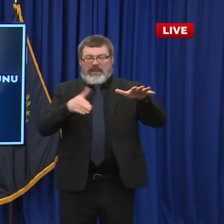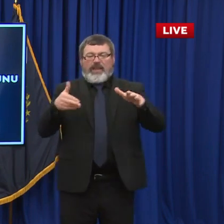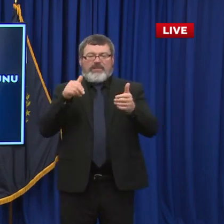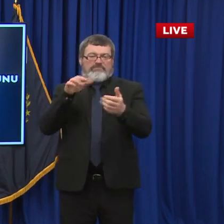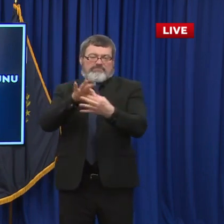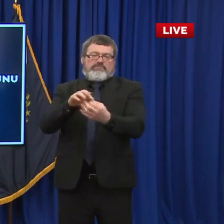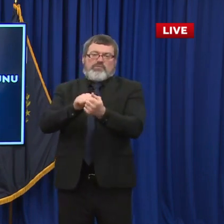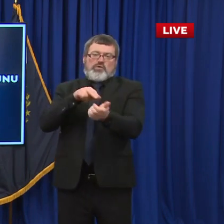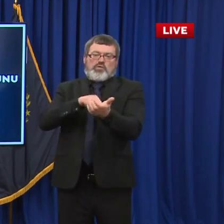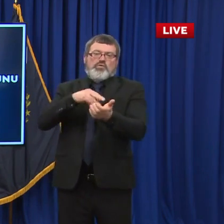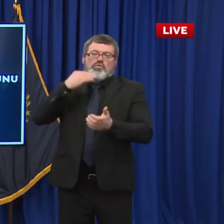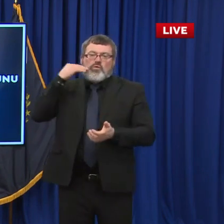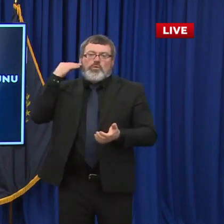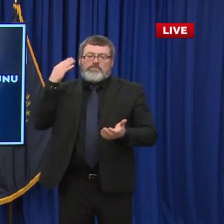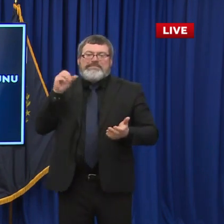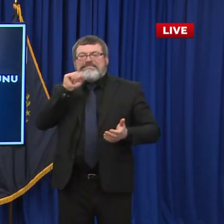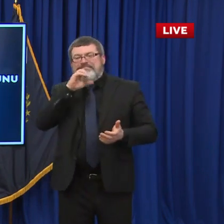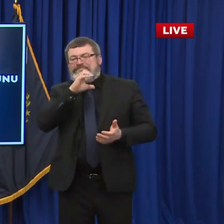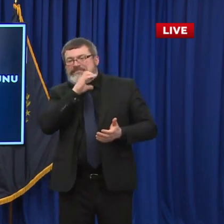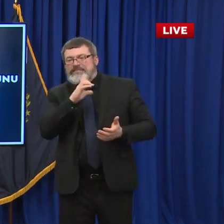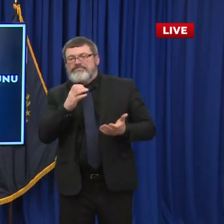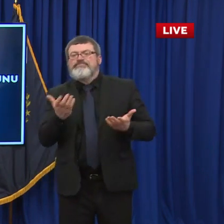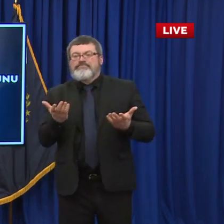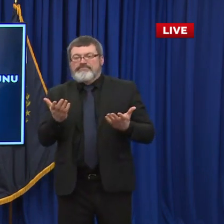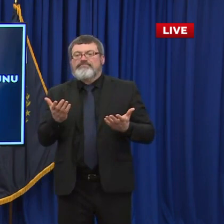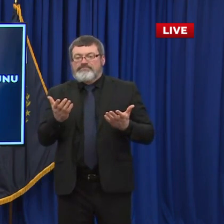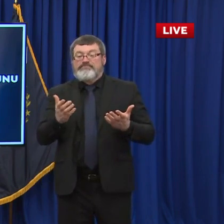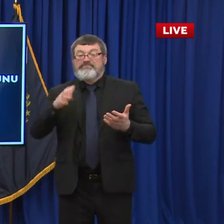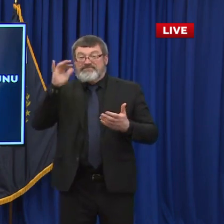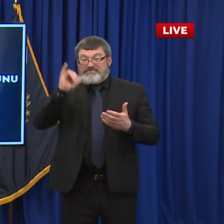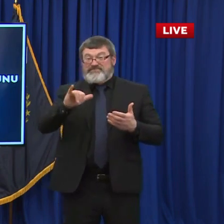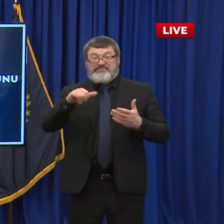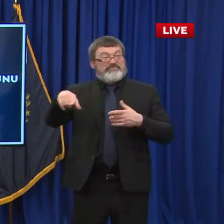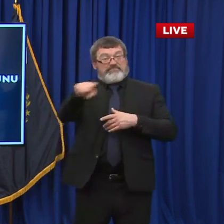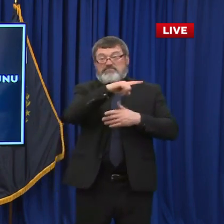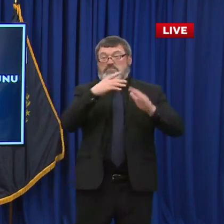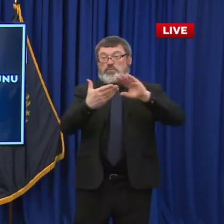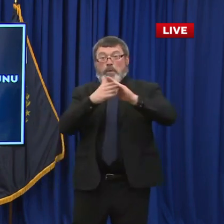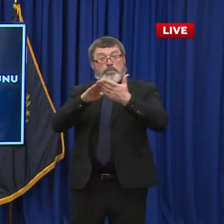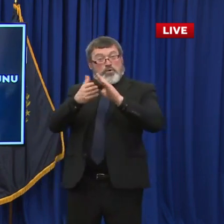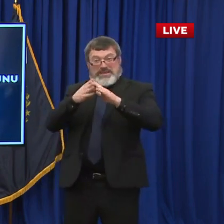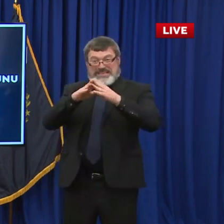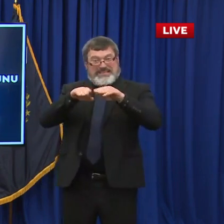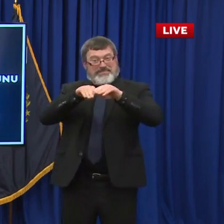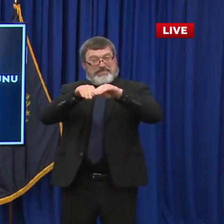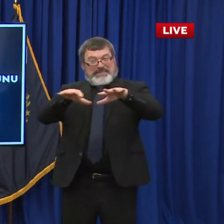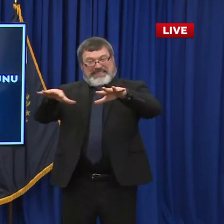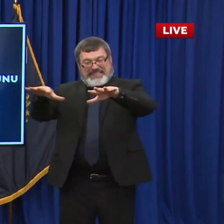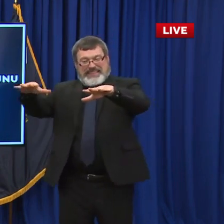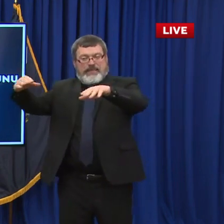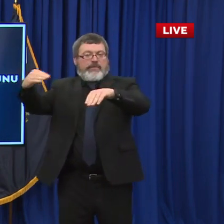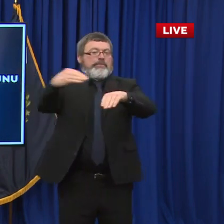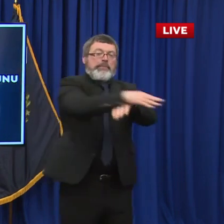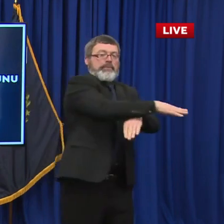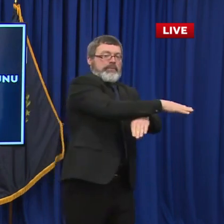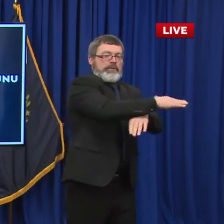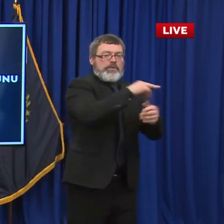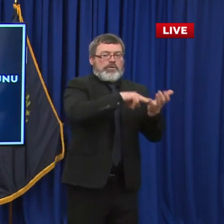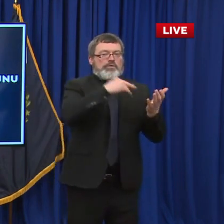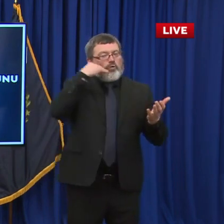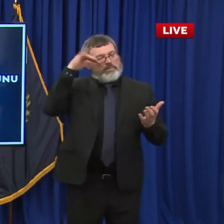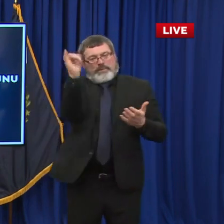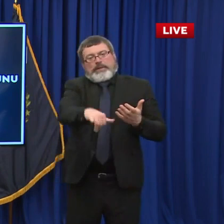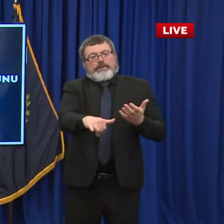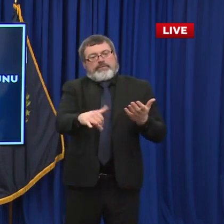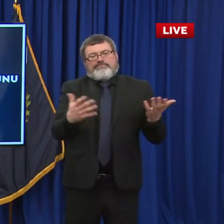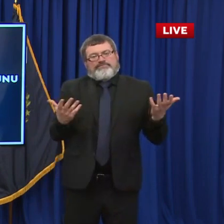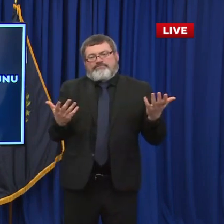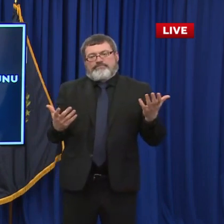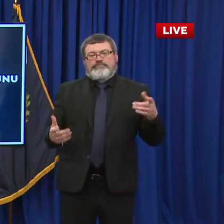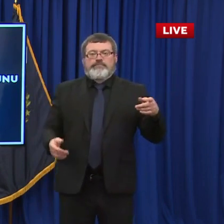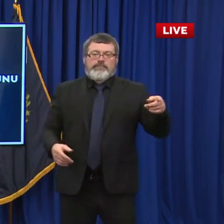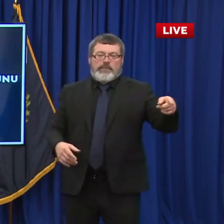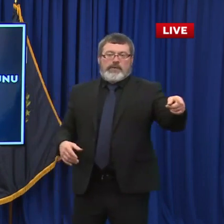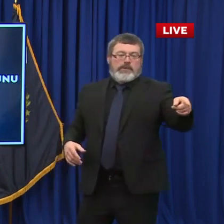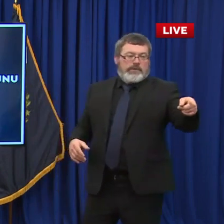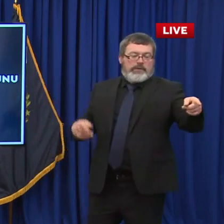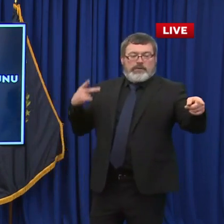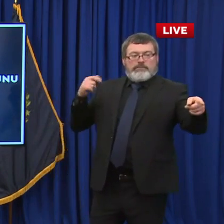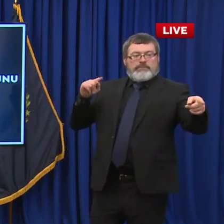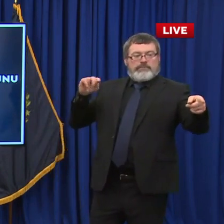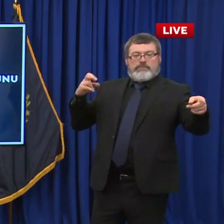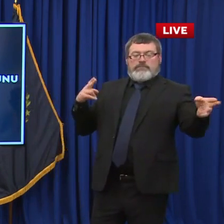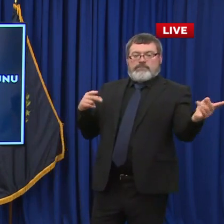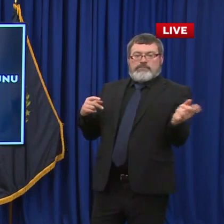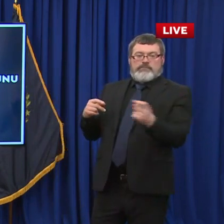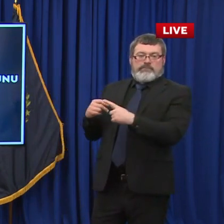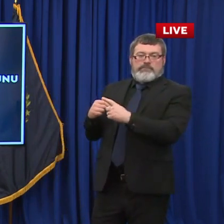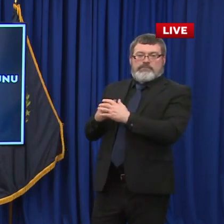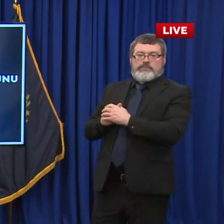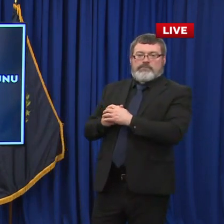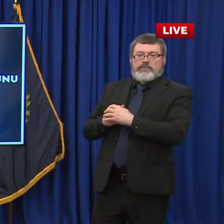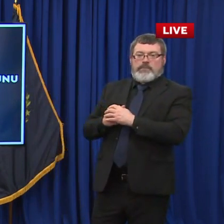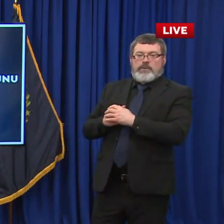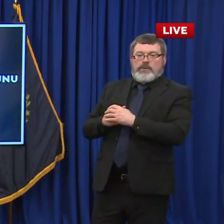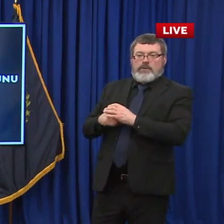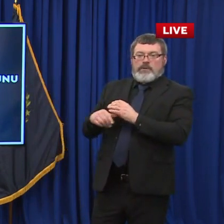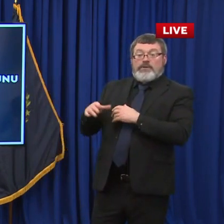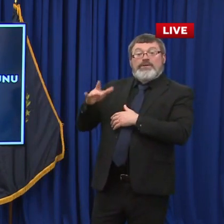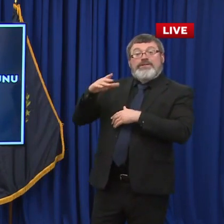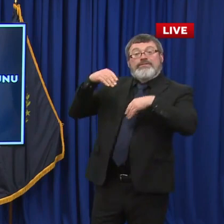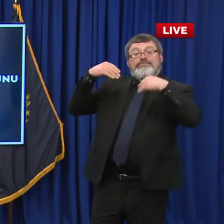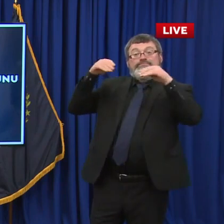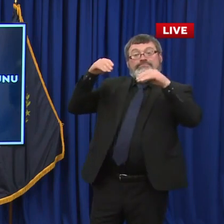I THINK THAT HIGHLIGHTS WHAT I WAS TALKING ABOUT, WHICH IS AS COMMUNITY TRANSMISSION INCREASES, THE RISK TO VULNERABLE POPULATIONS WILL INCREASE.